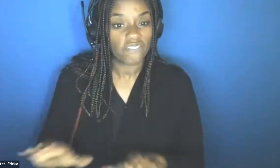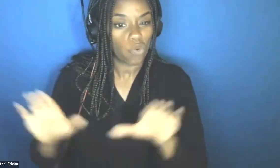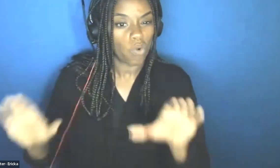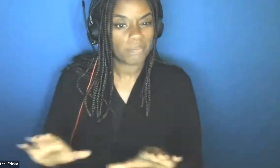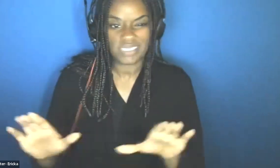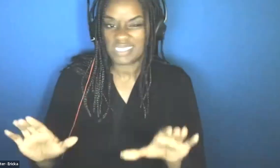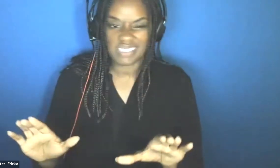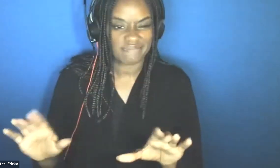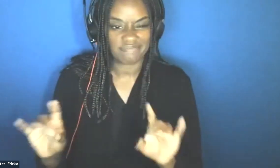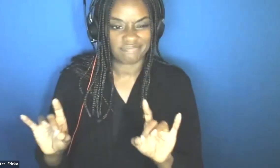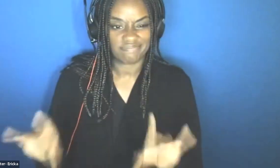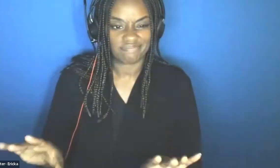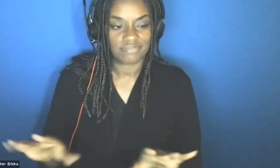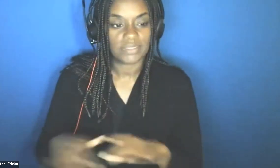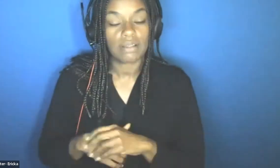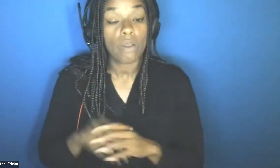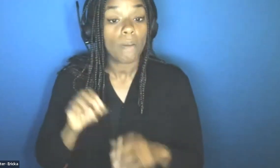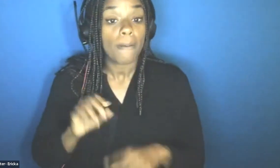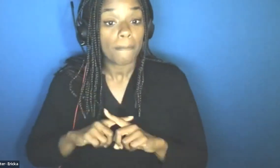If an individual who has alcoholism is often late to work or unable to perform the responsibilities of their job, an employer has a right to take disciplinary action against that person on the basis of job --